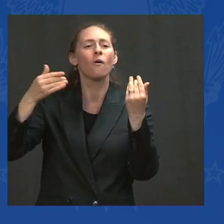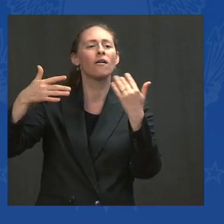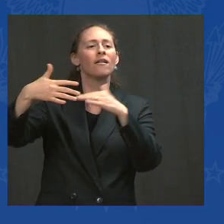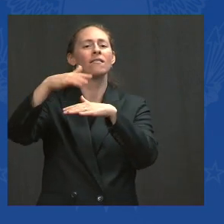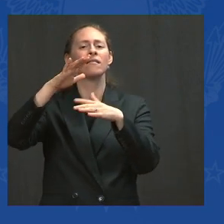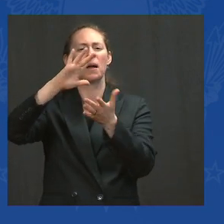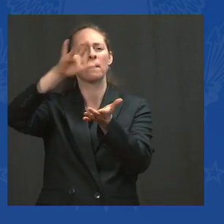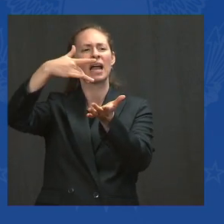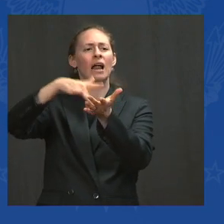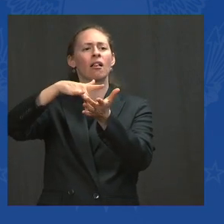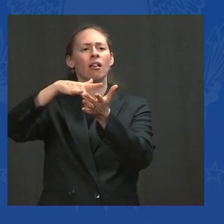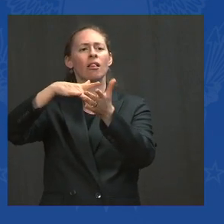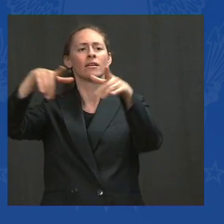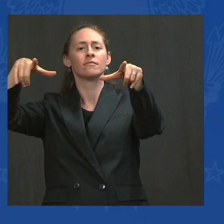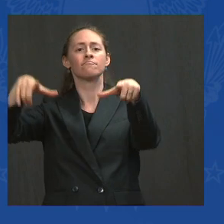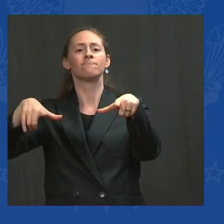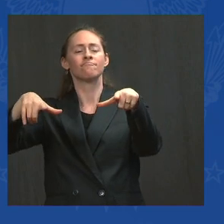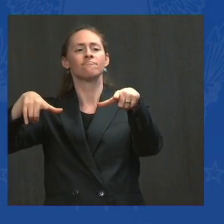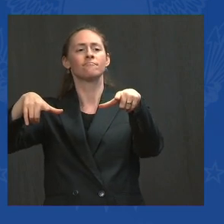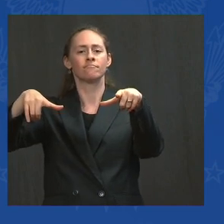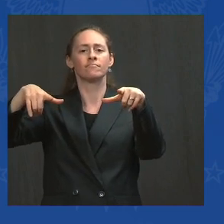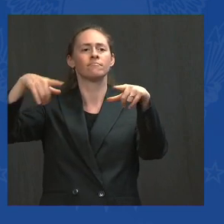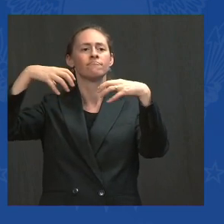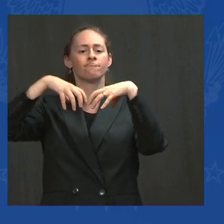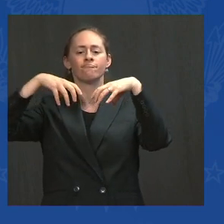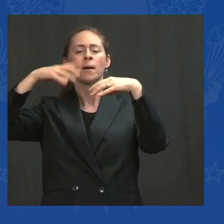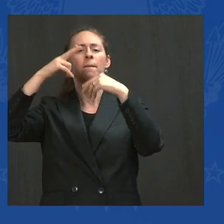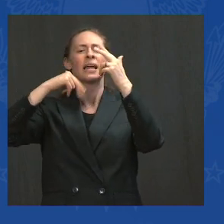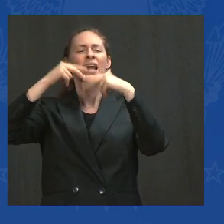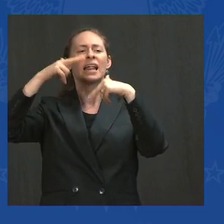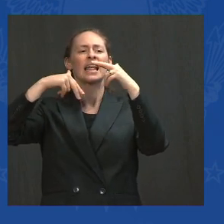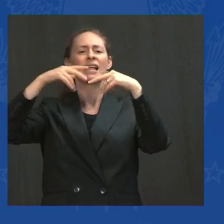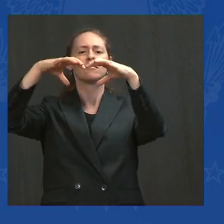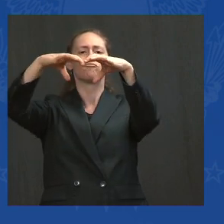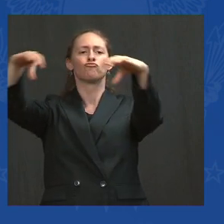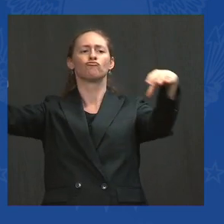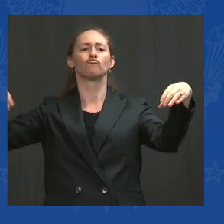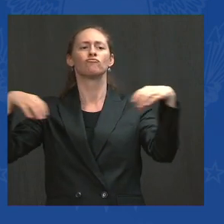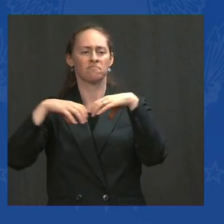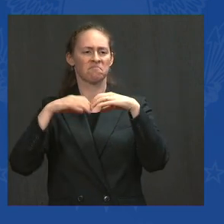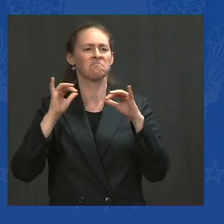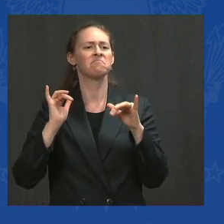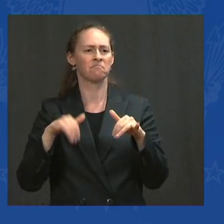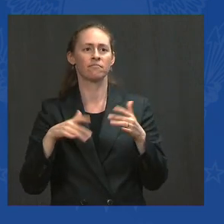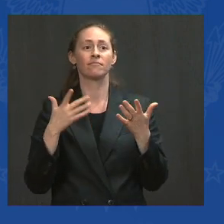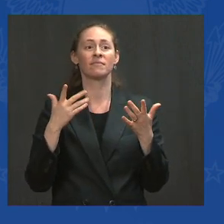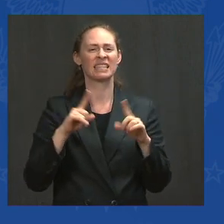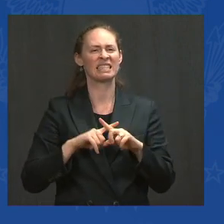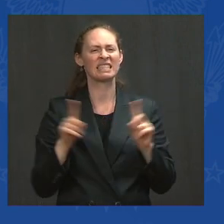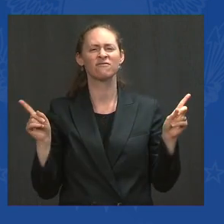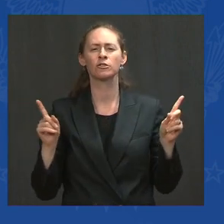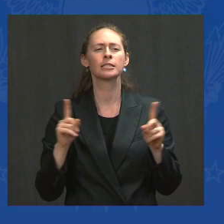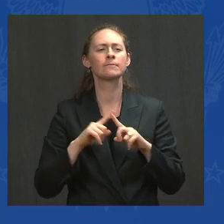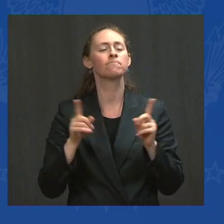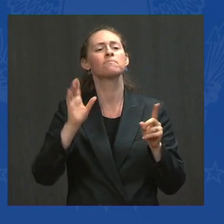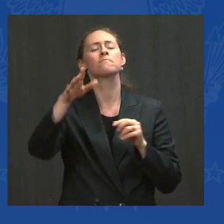connected around it. And I remember saying to -- speaking to a group of